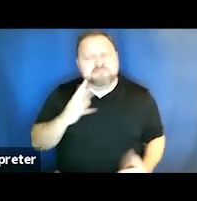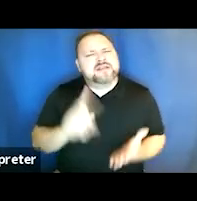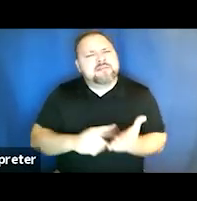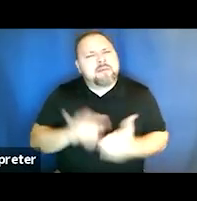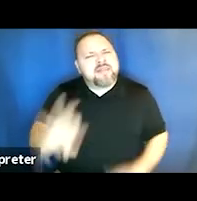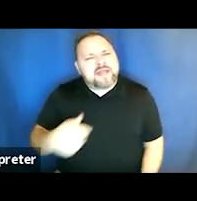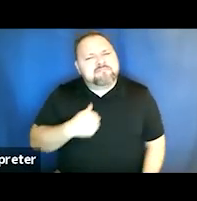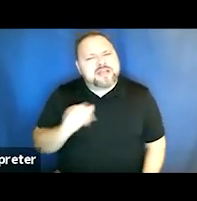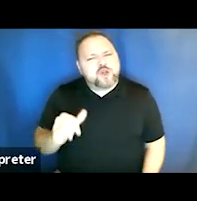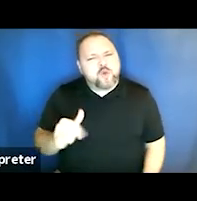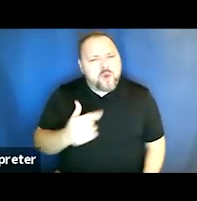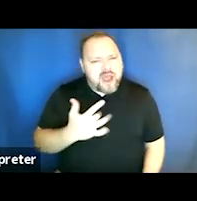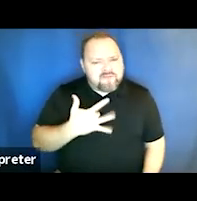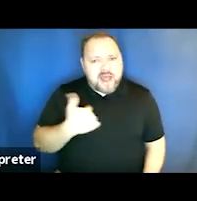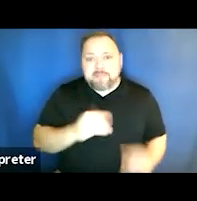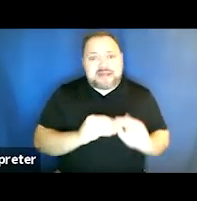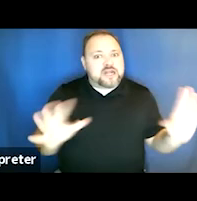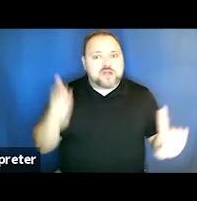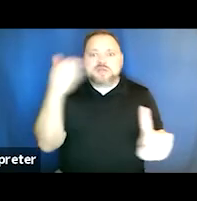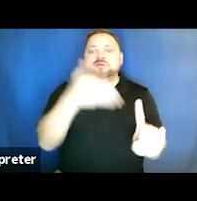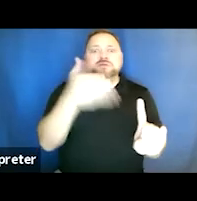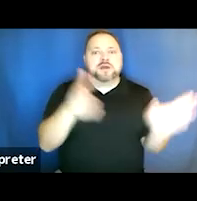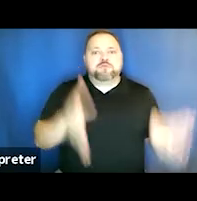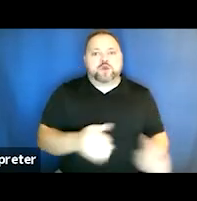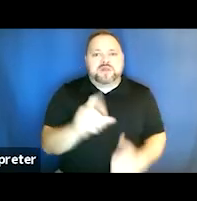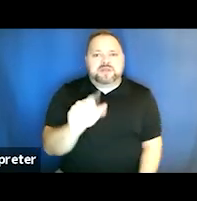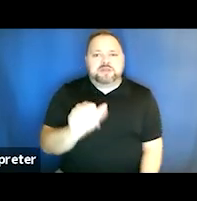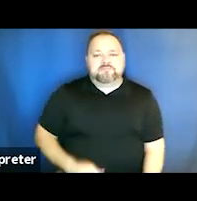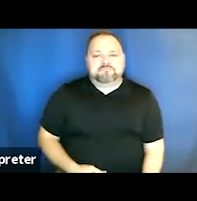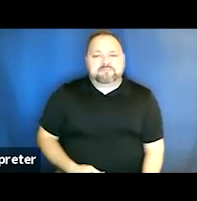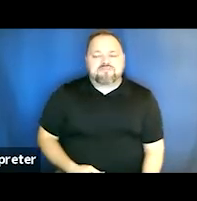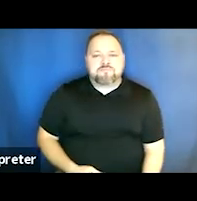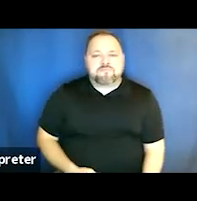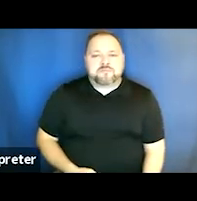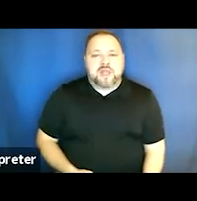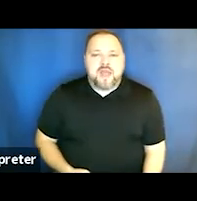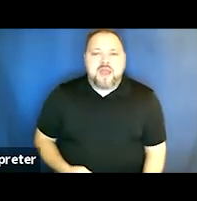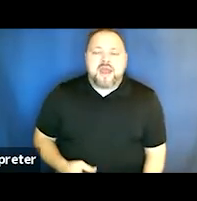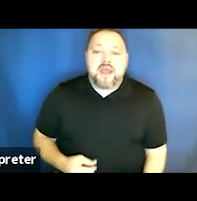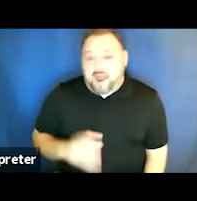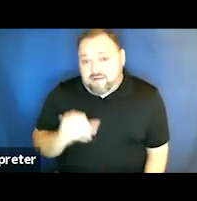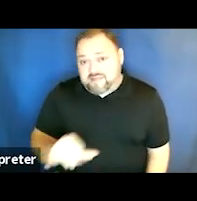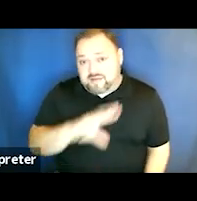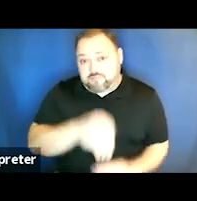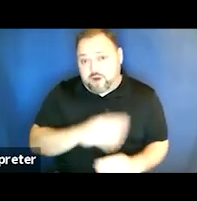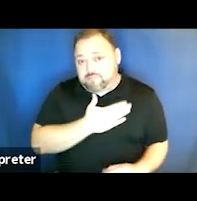where I'm clearly just simply a person with a disability, and that's part of my job,